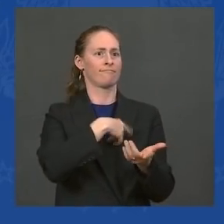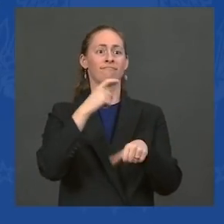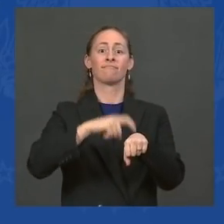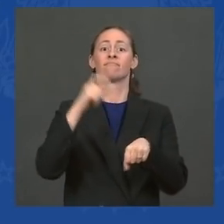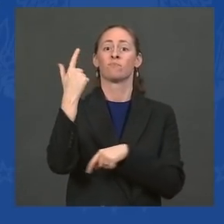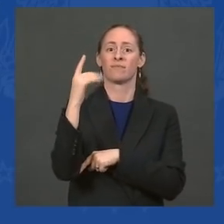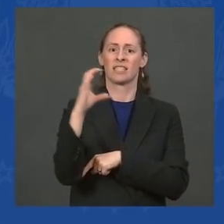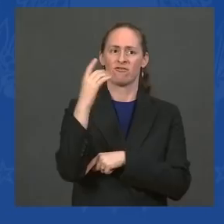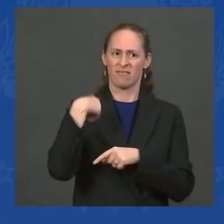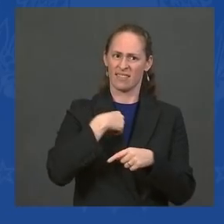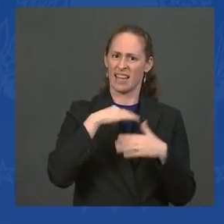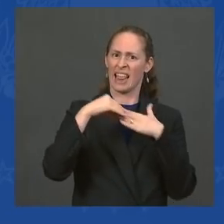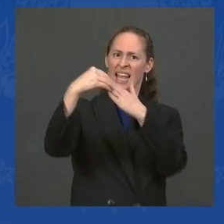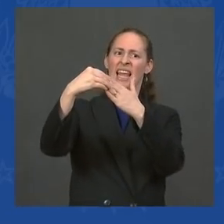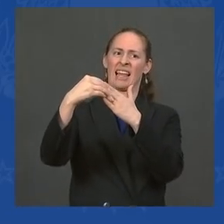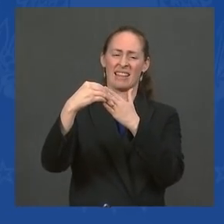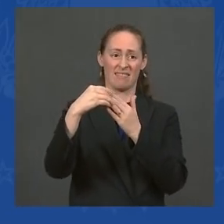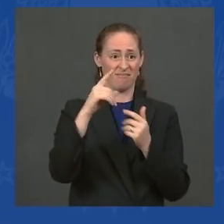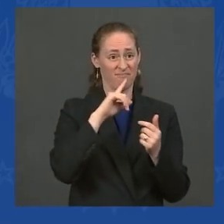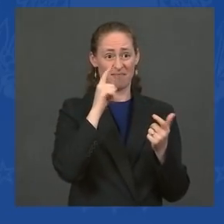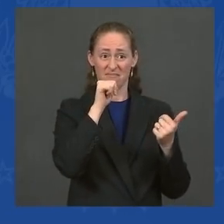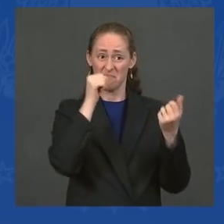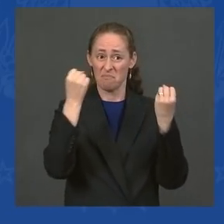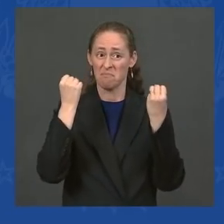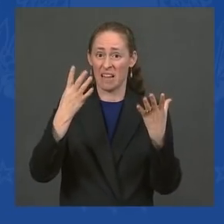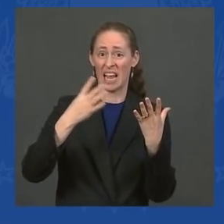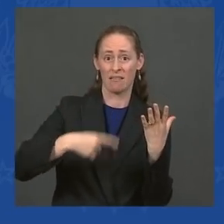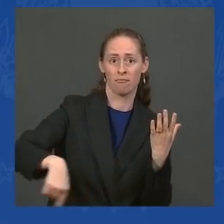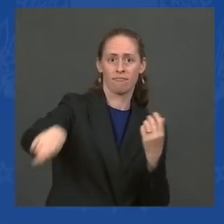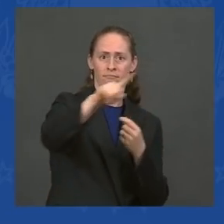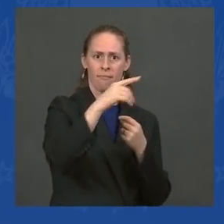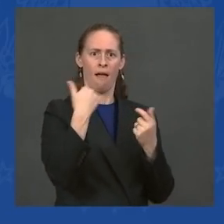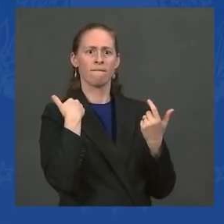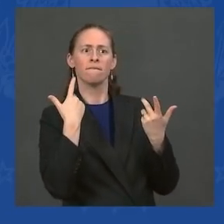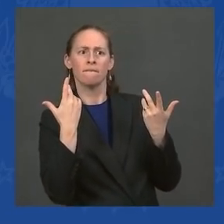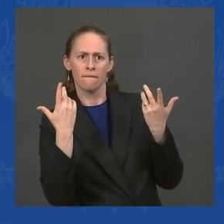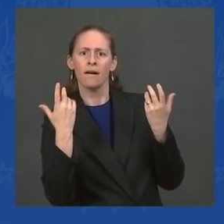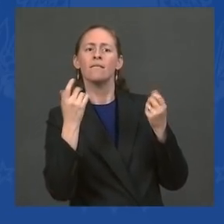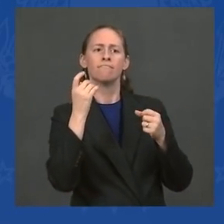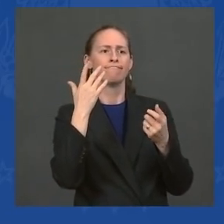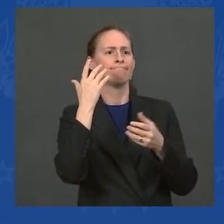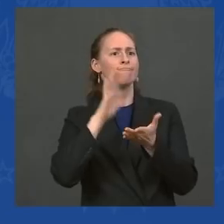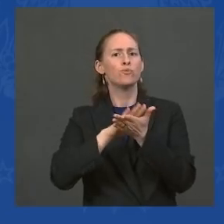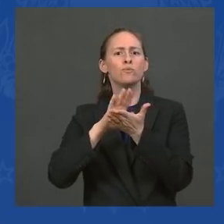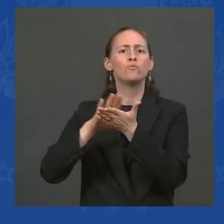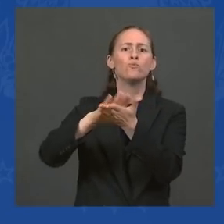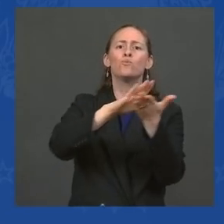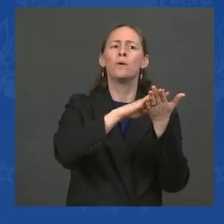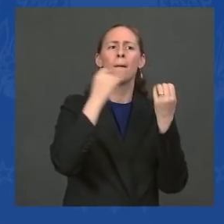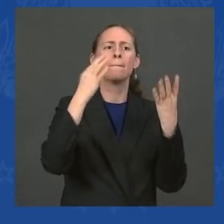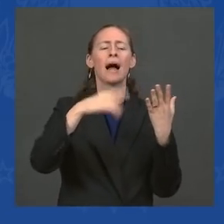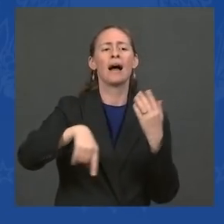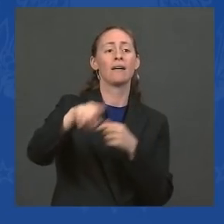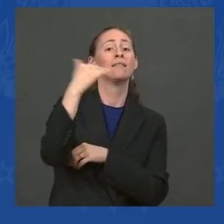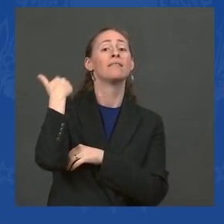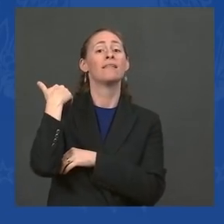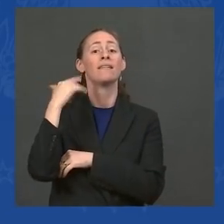that had universal education for everyone, beginning in fir- -- what was then first grade. But somehow along the way,